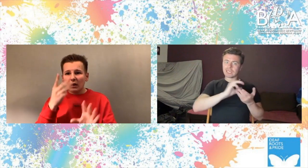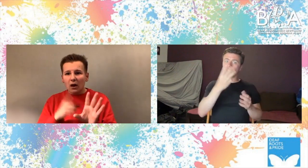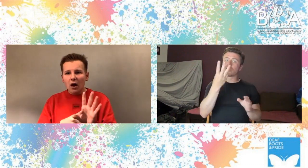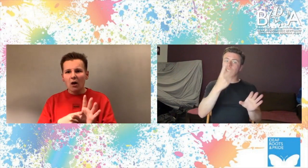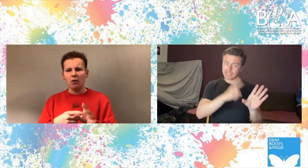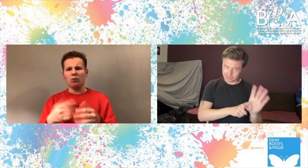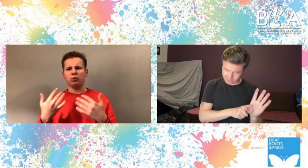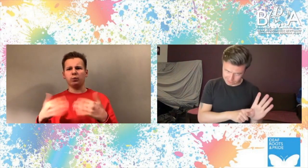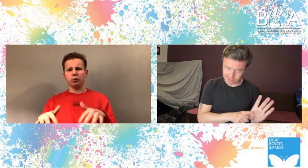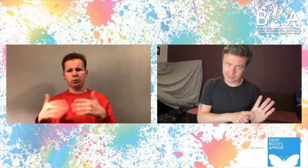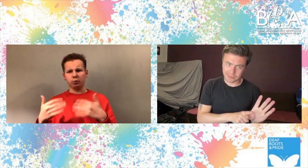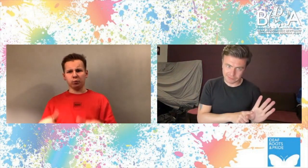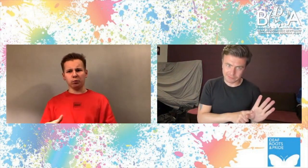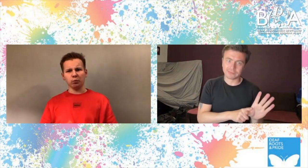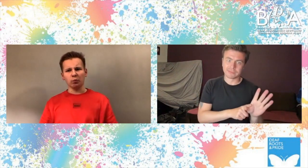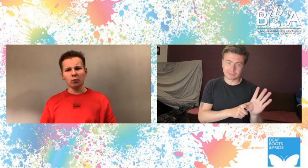for that project. Three years!